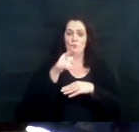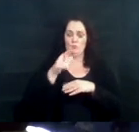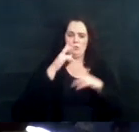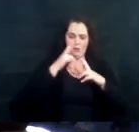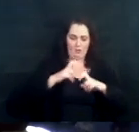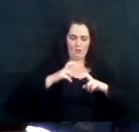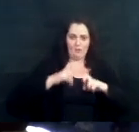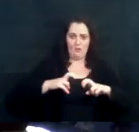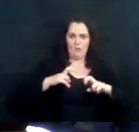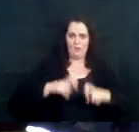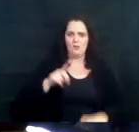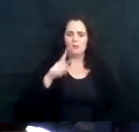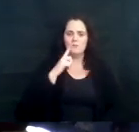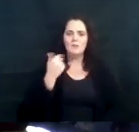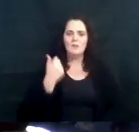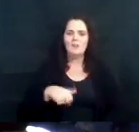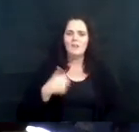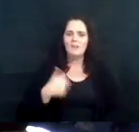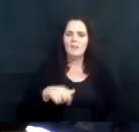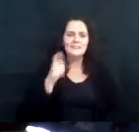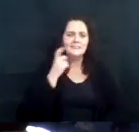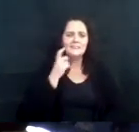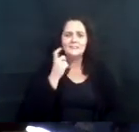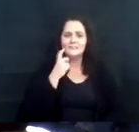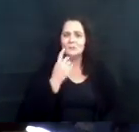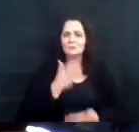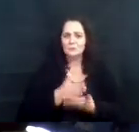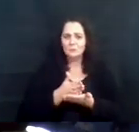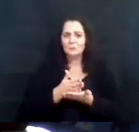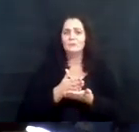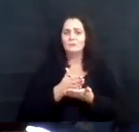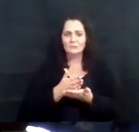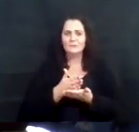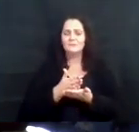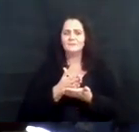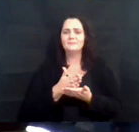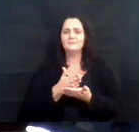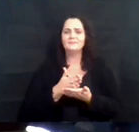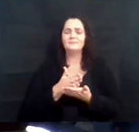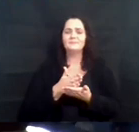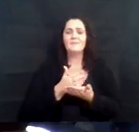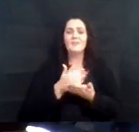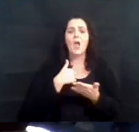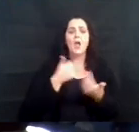how easy it is and I've done these workshops and used this method with